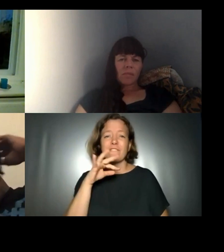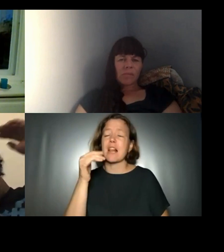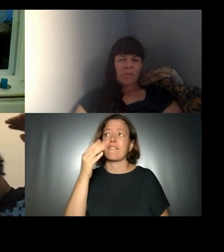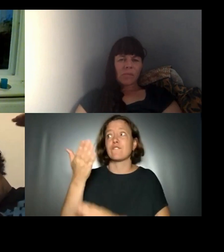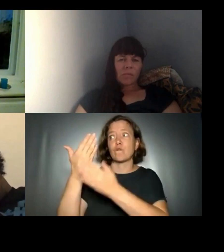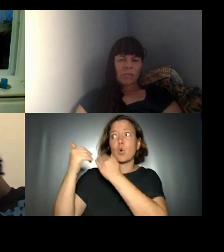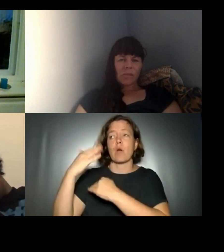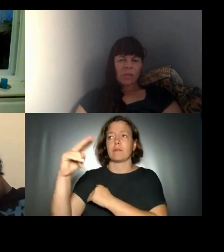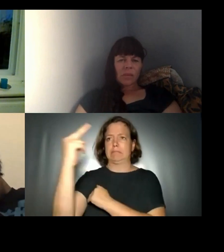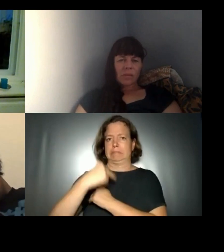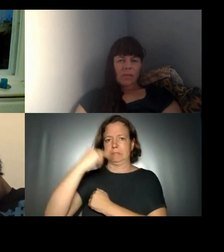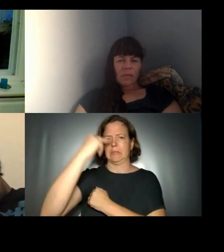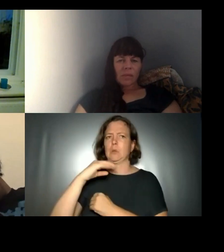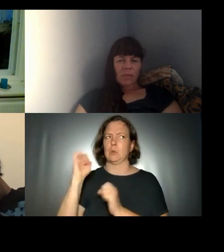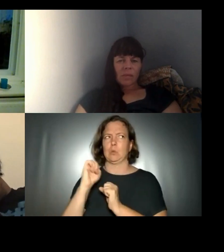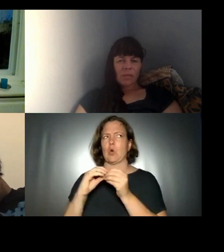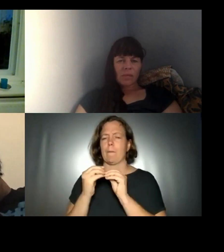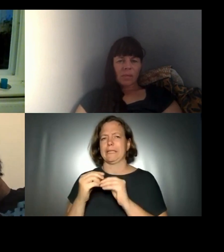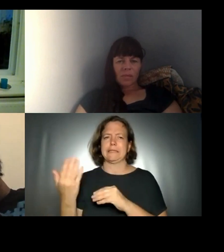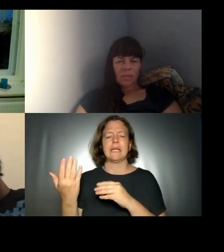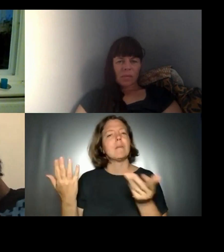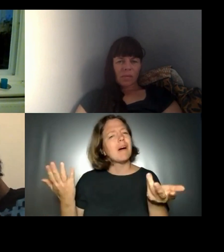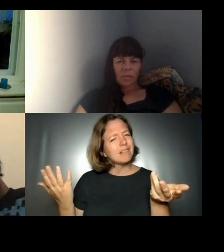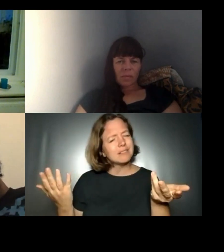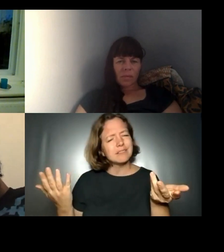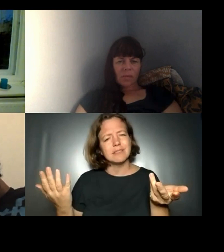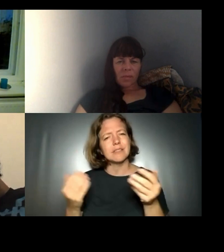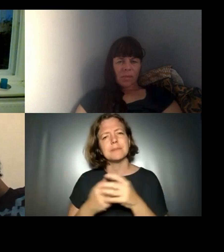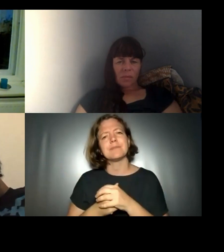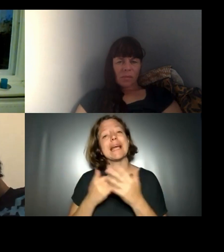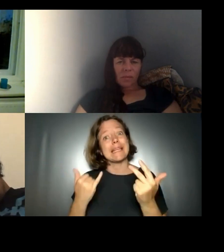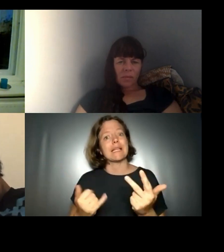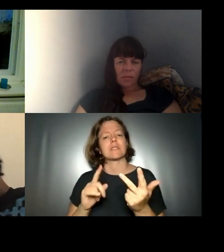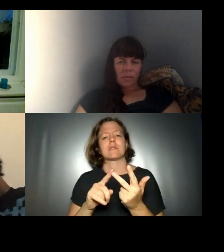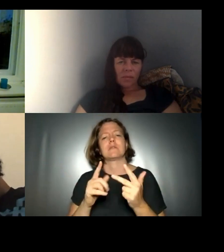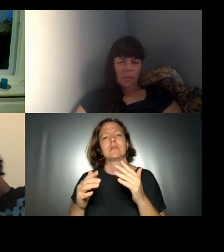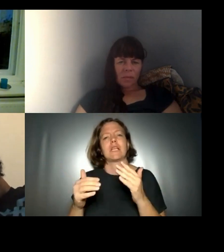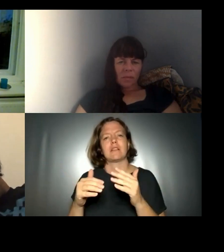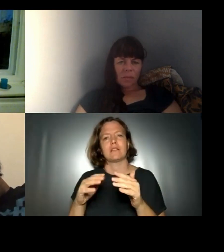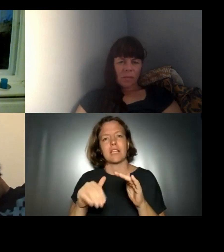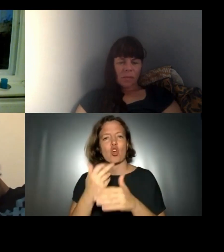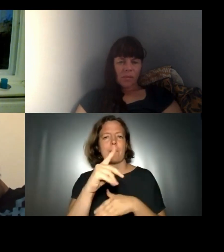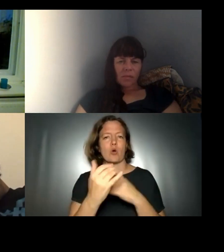I am in a new project right now where I introduced the concept of crip time.